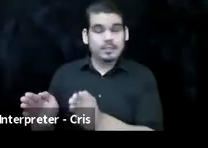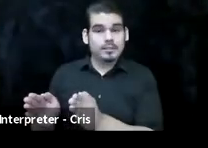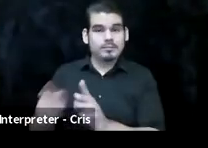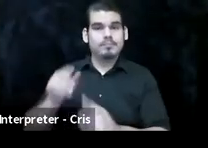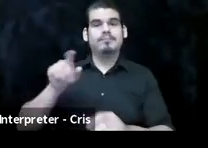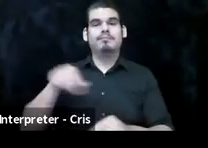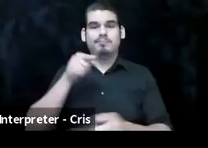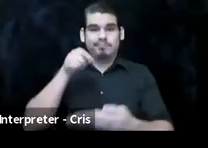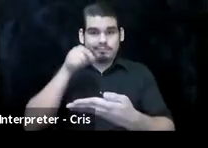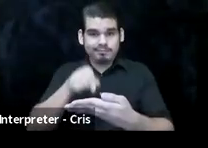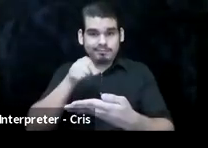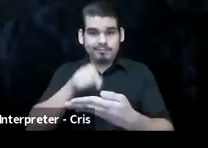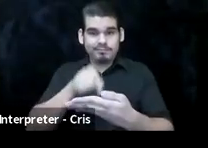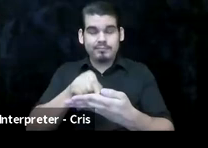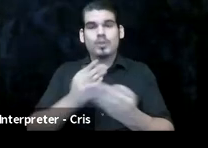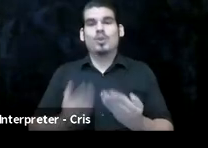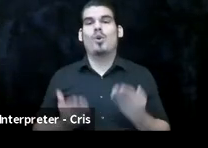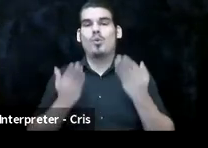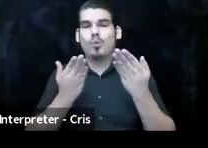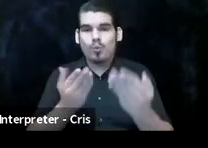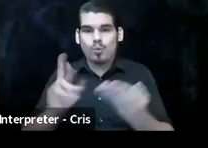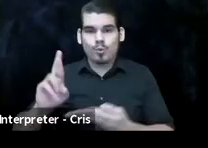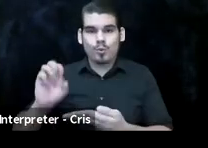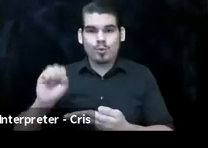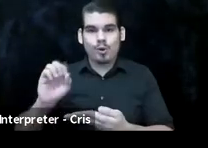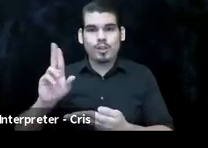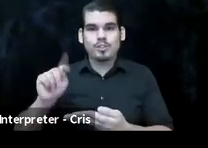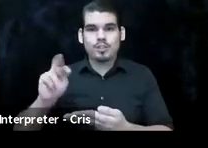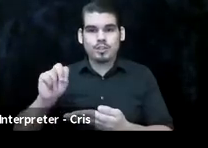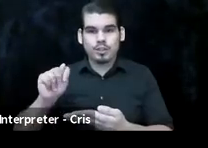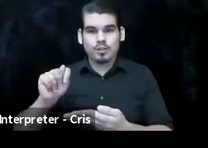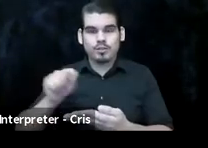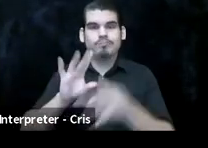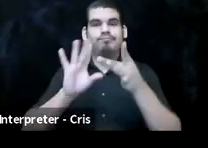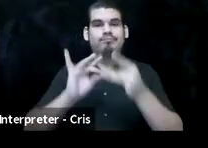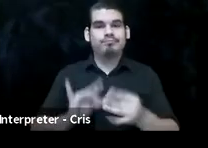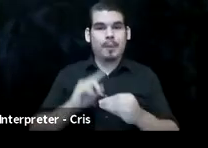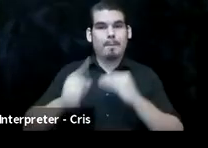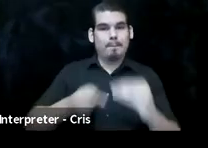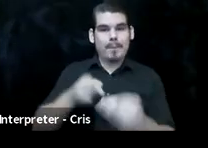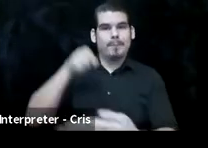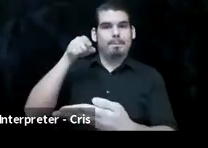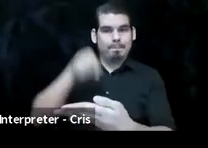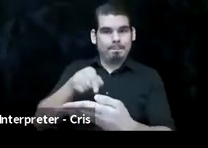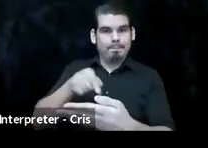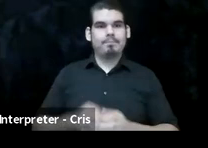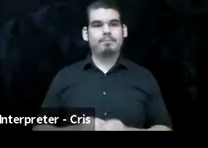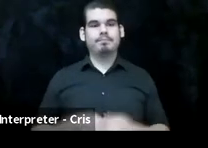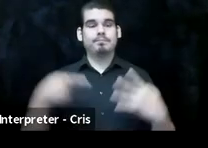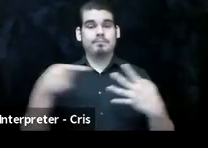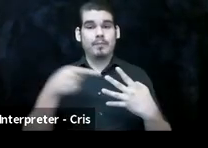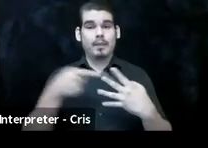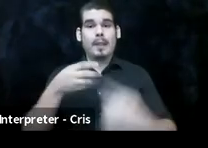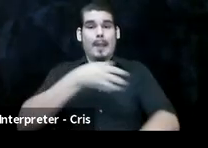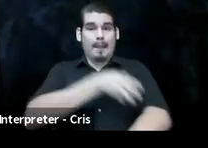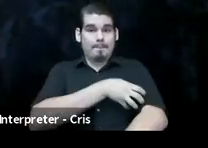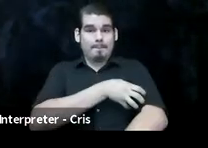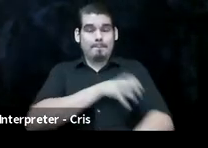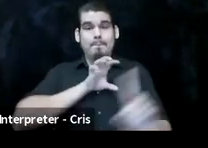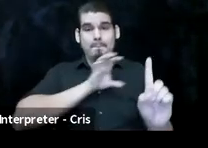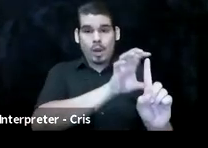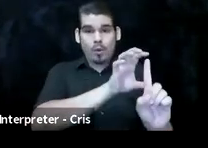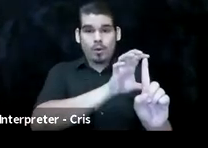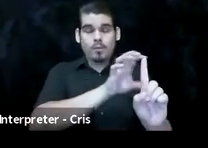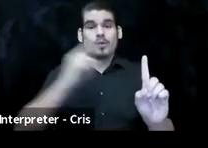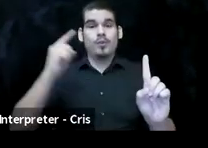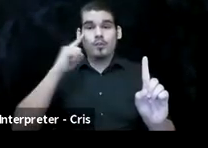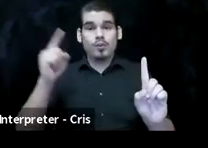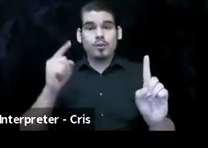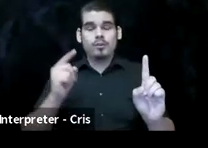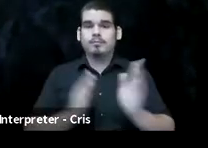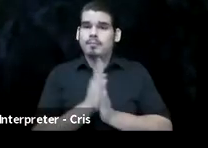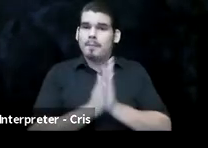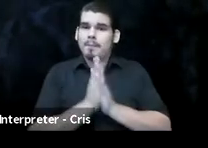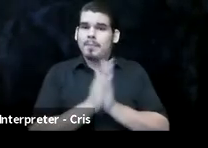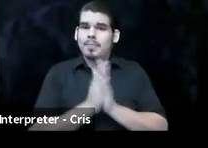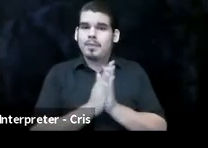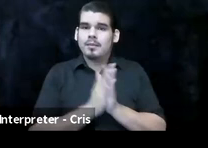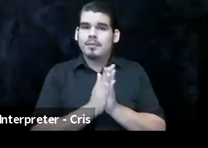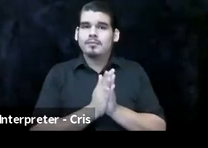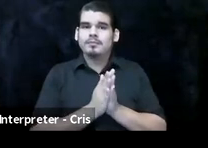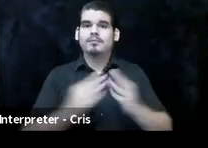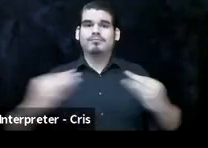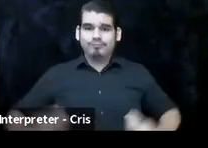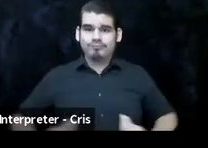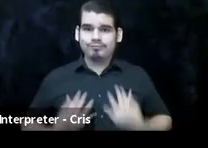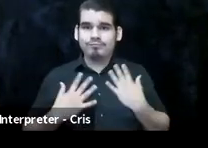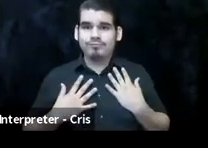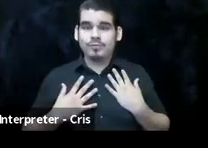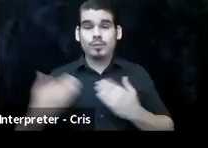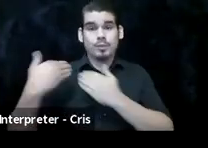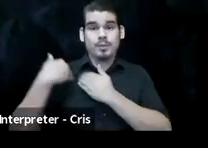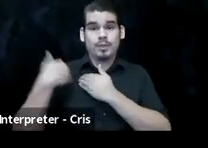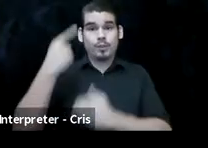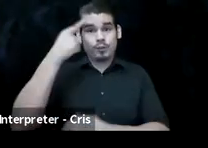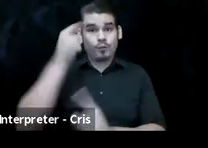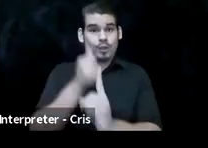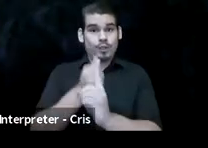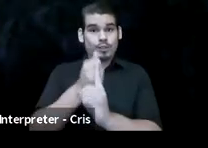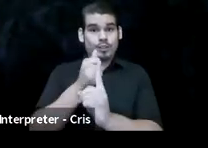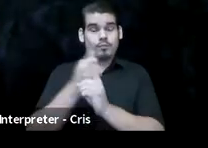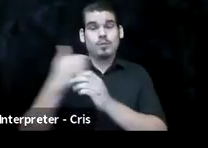RAD Region II: The next part of it is empowering it as members of a organization, where it empowers its student leaders, we should empower and motivate each other to also take responsibility for not only yourself and others, but also within your community, as we are representing.